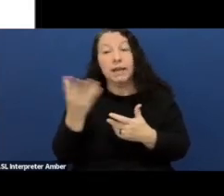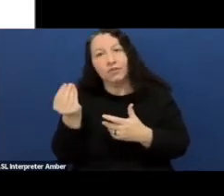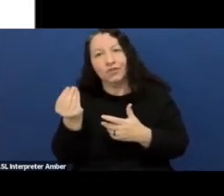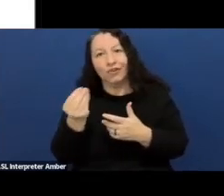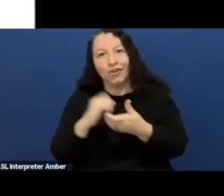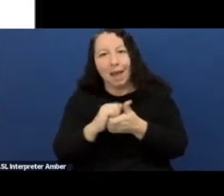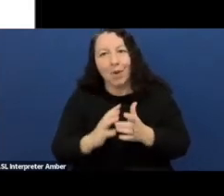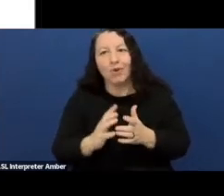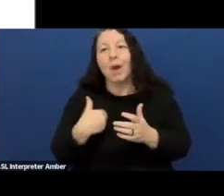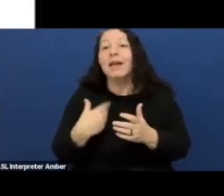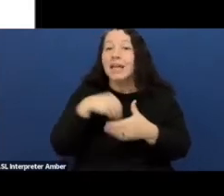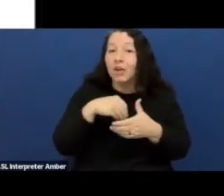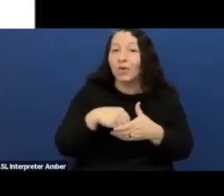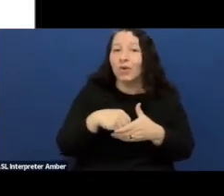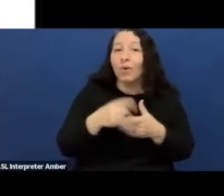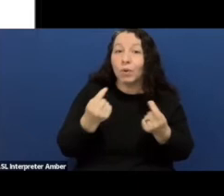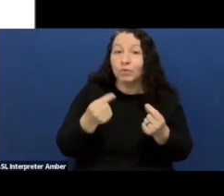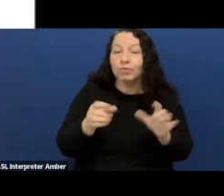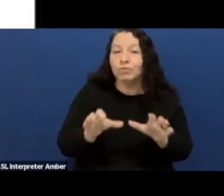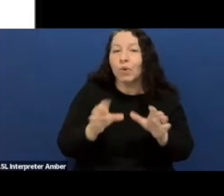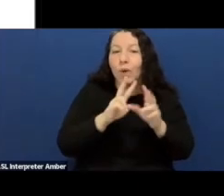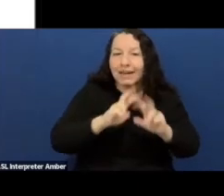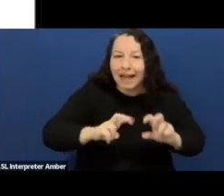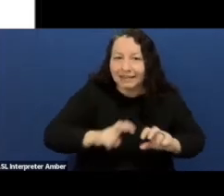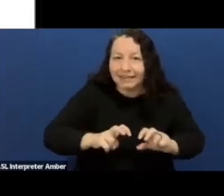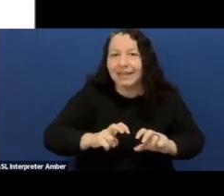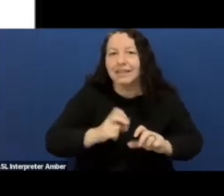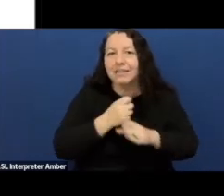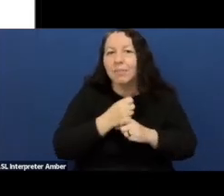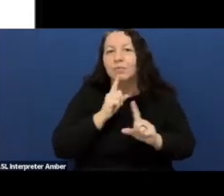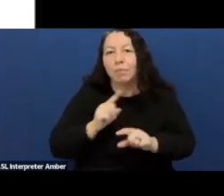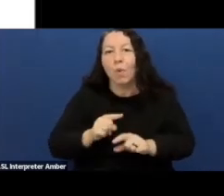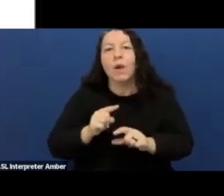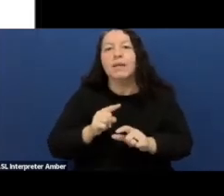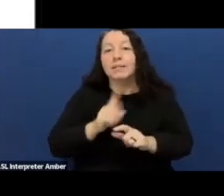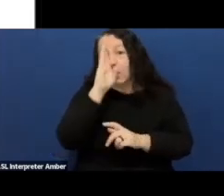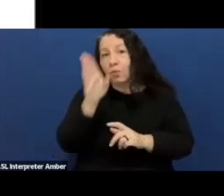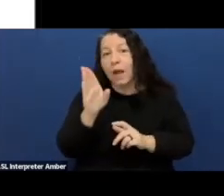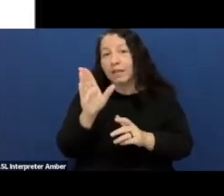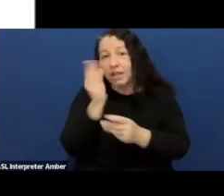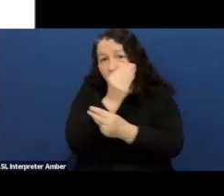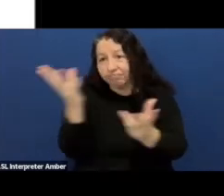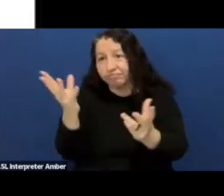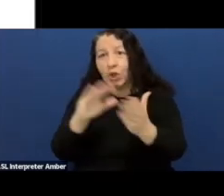collaborators we also have external collaborators conduct analysis, and we publish reports that